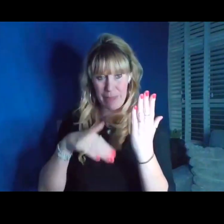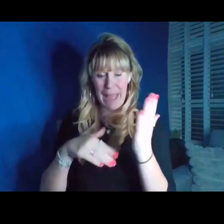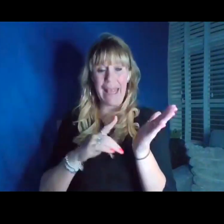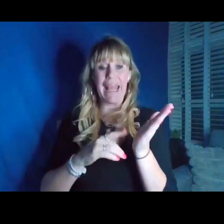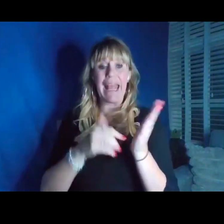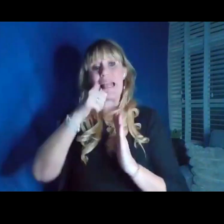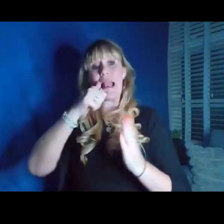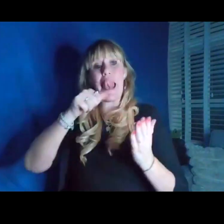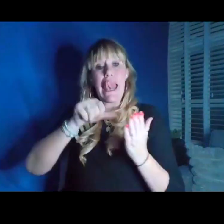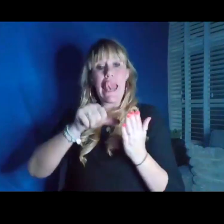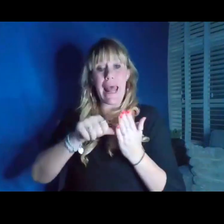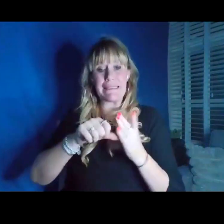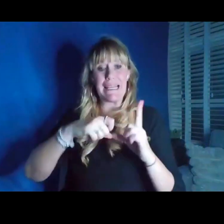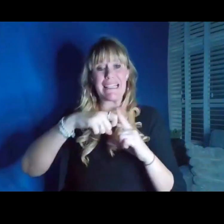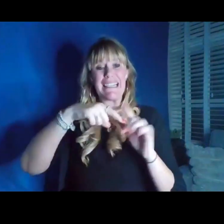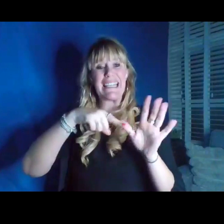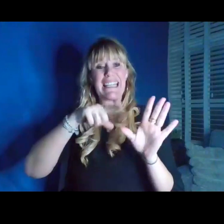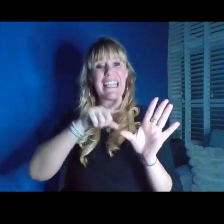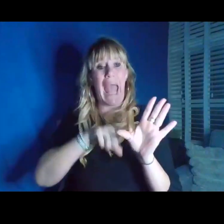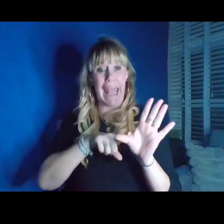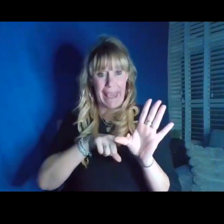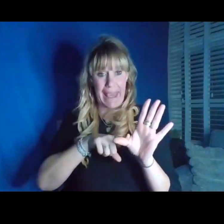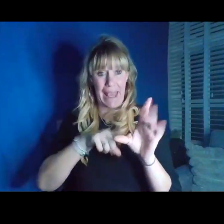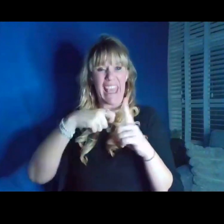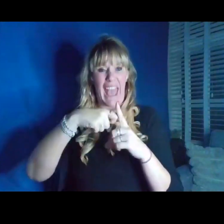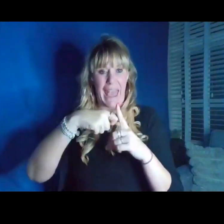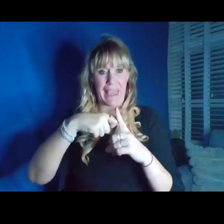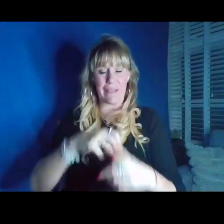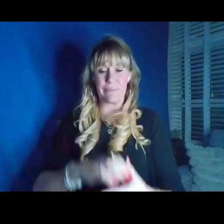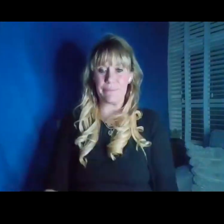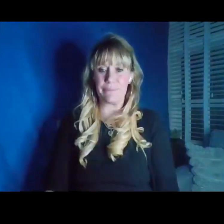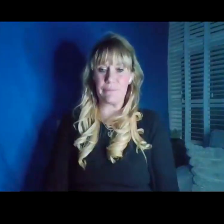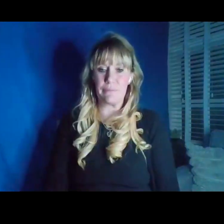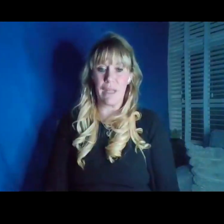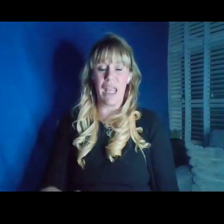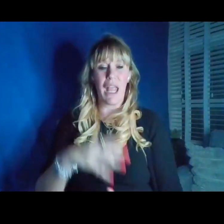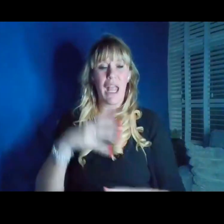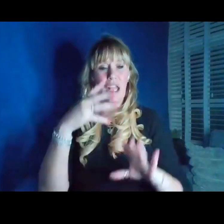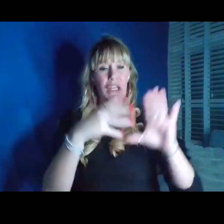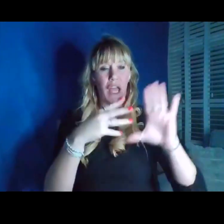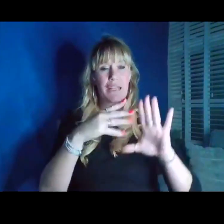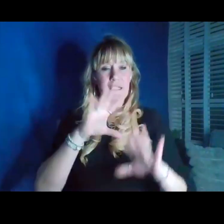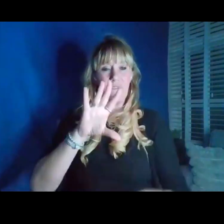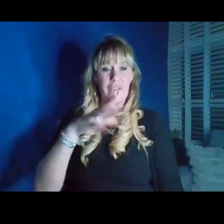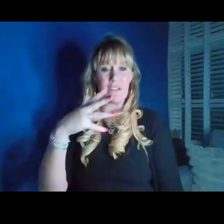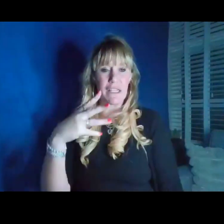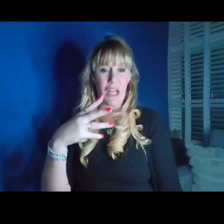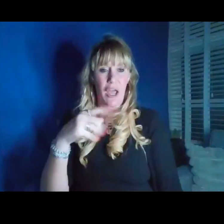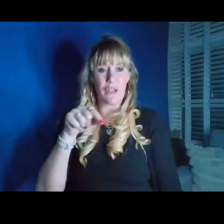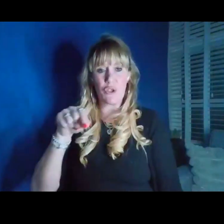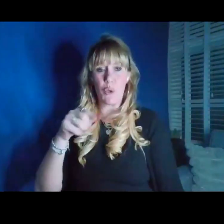In brackets 1989 to 1993.